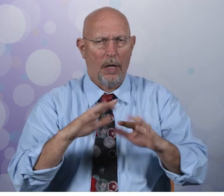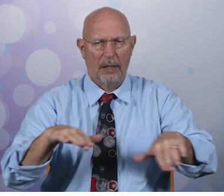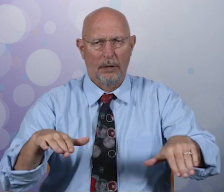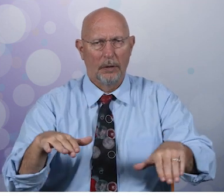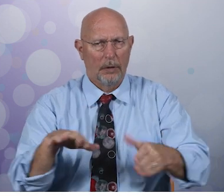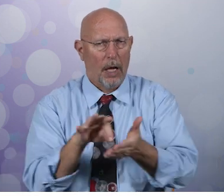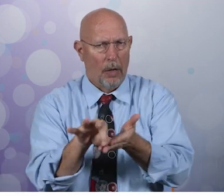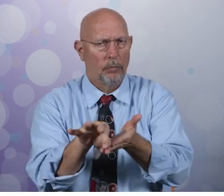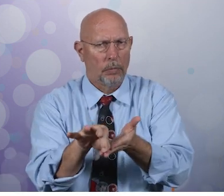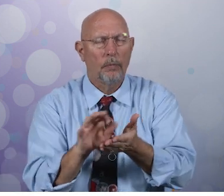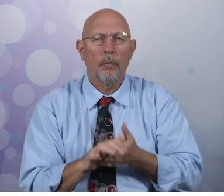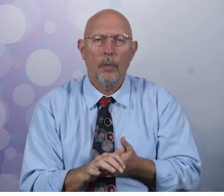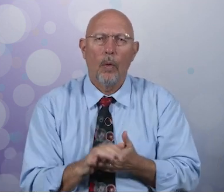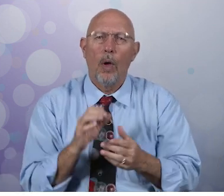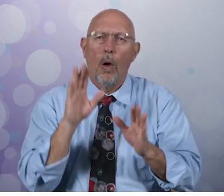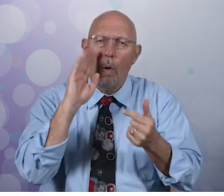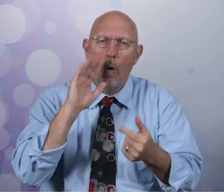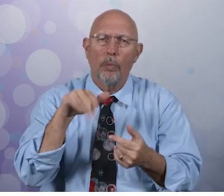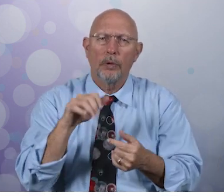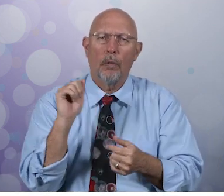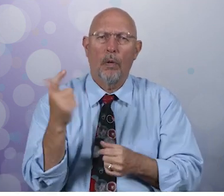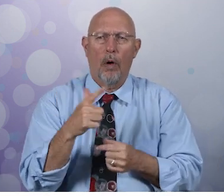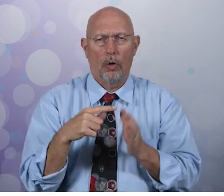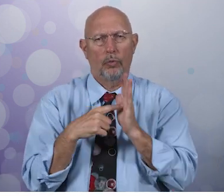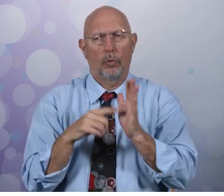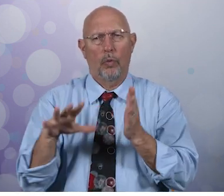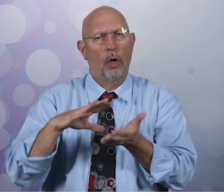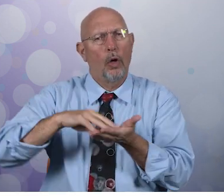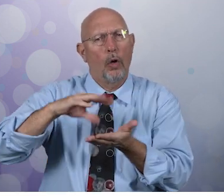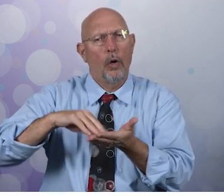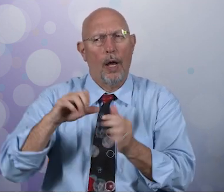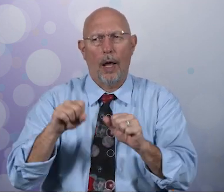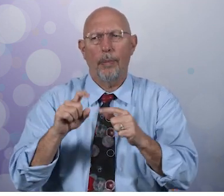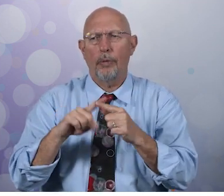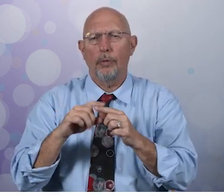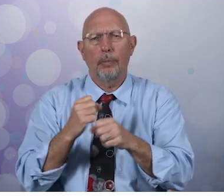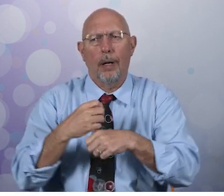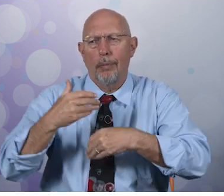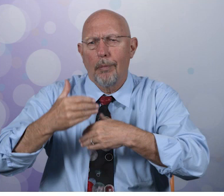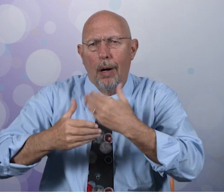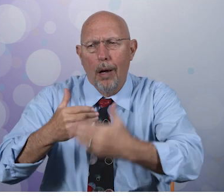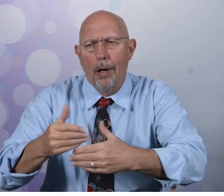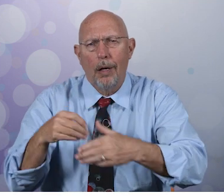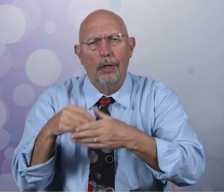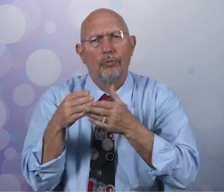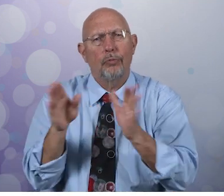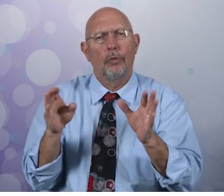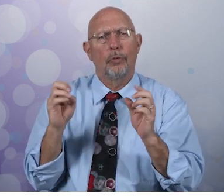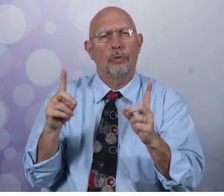We hope to see that all students are showing their learning and able to make progress in the general education curriculum,